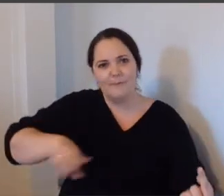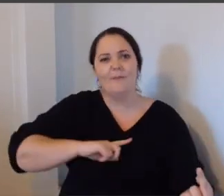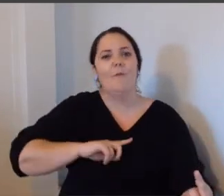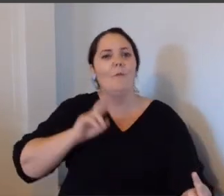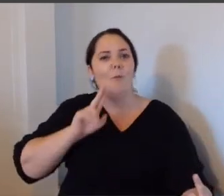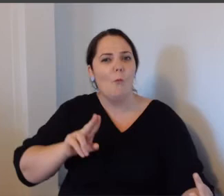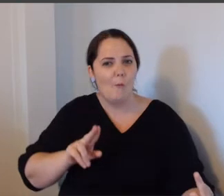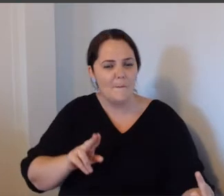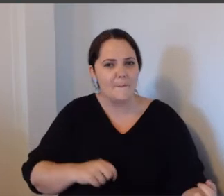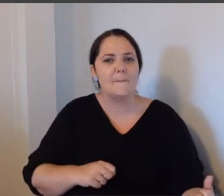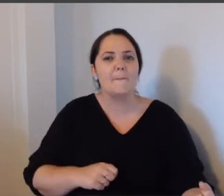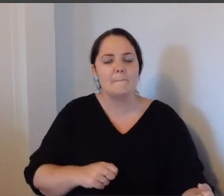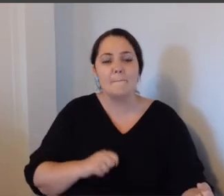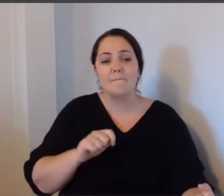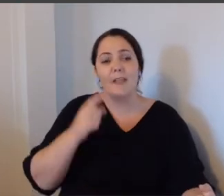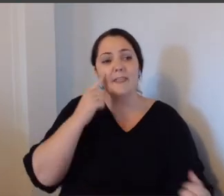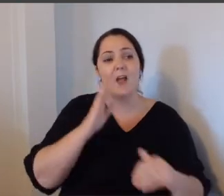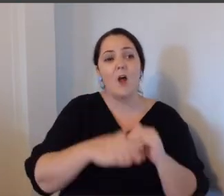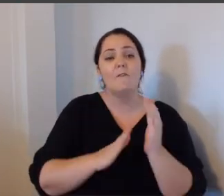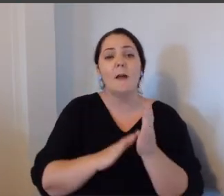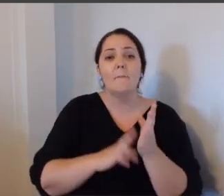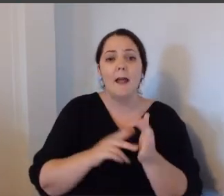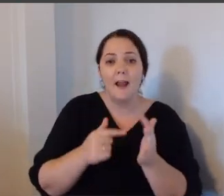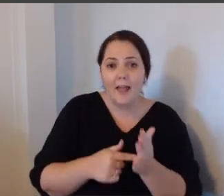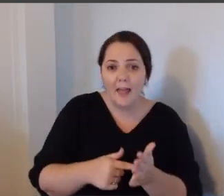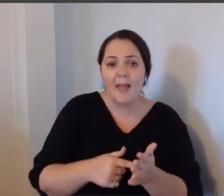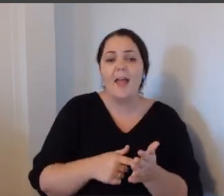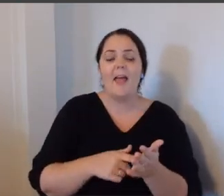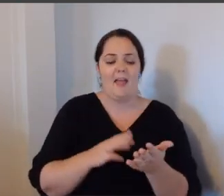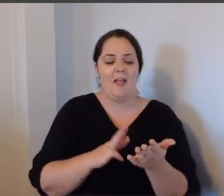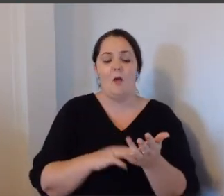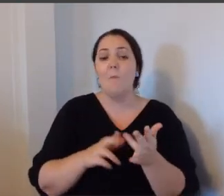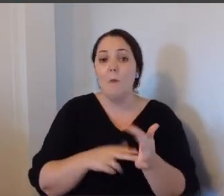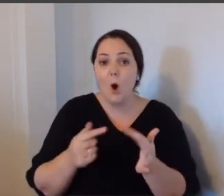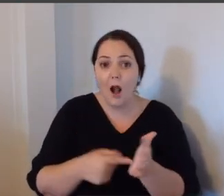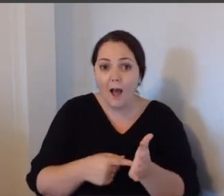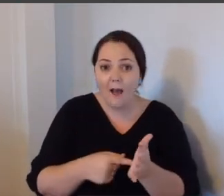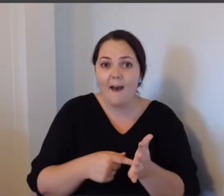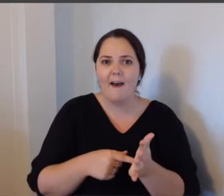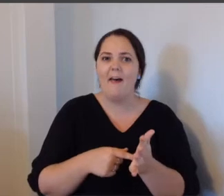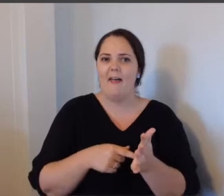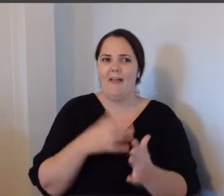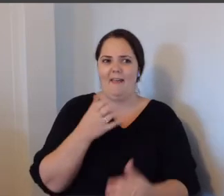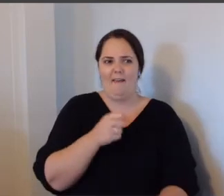such as Manet, Renoir or Monet, they have been positioned repeatedly in the literature as rogue